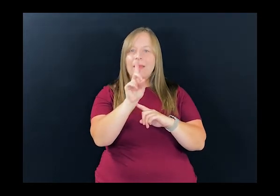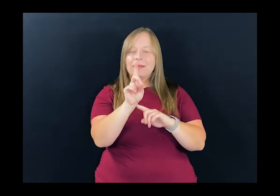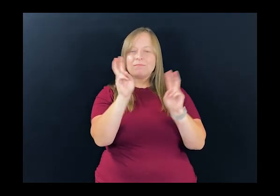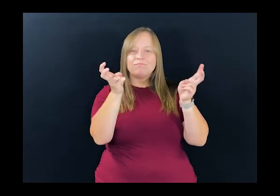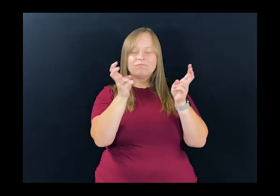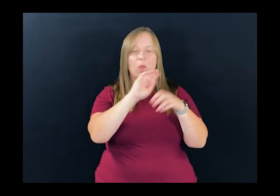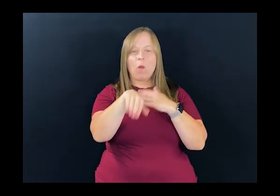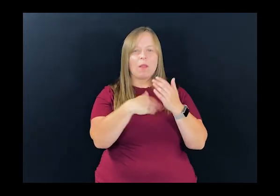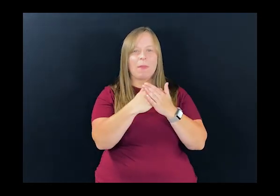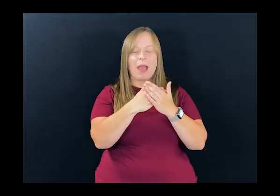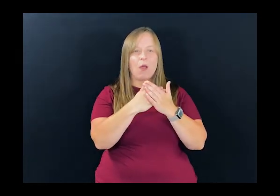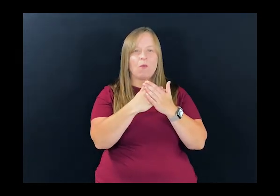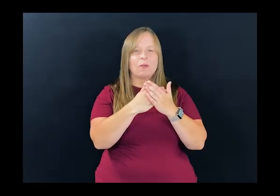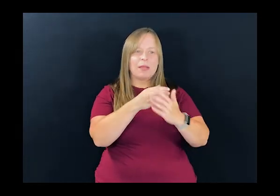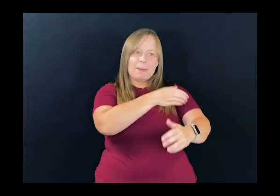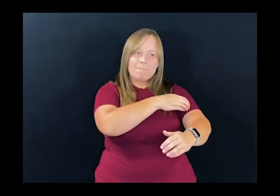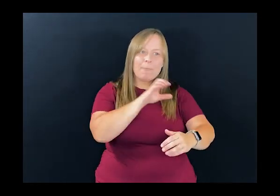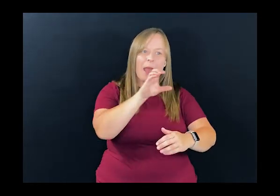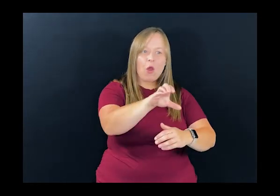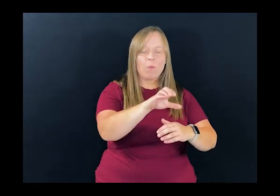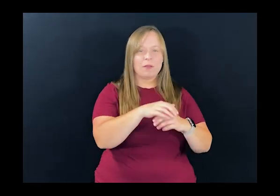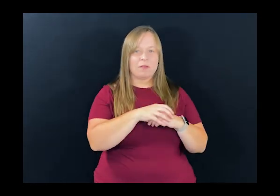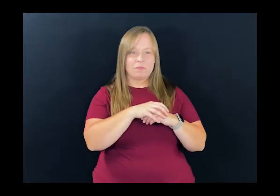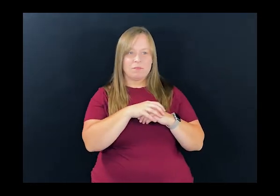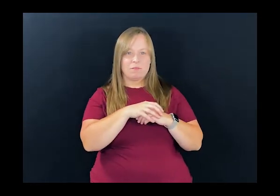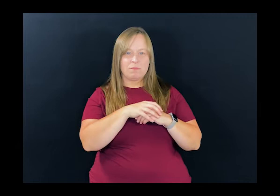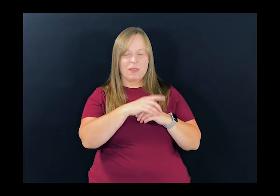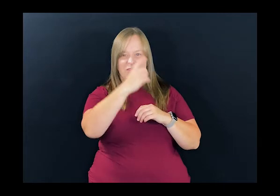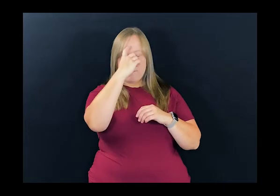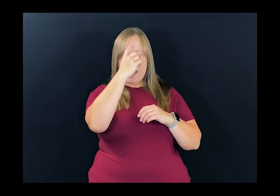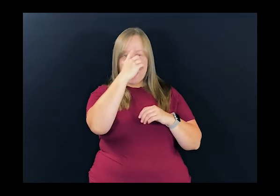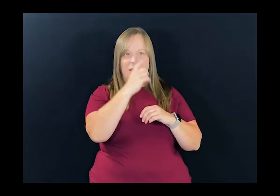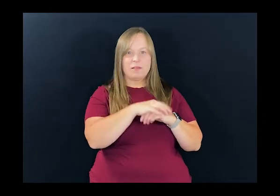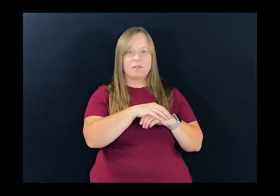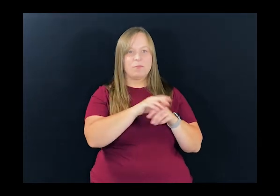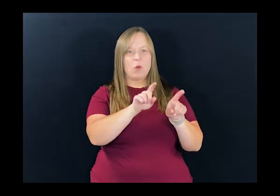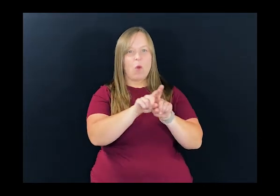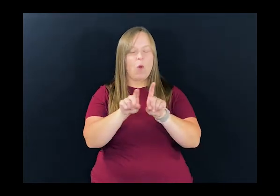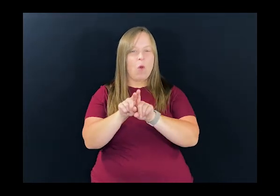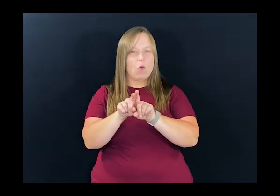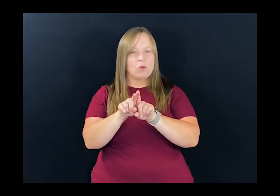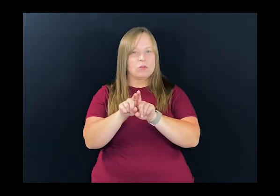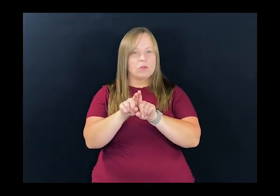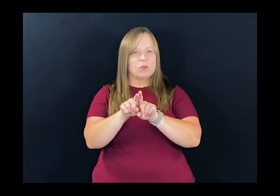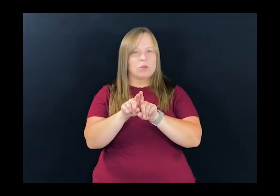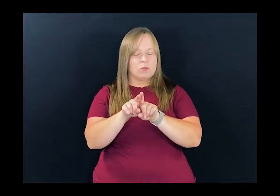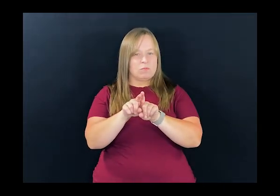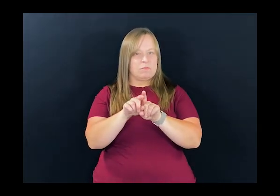which is all about empowerment, empowerment of the mind, but also the state in which you live in.